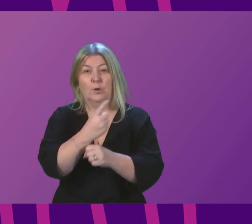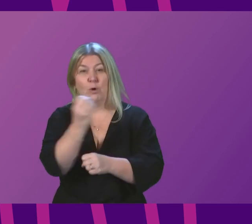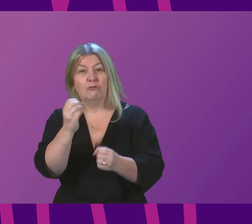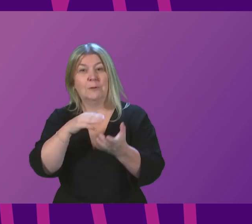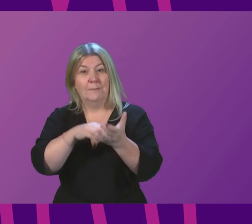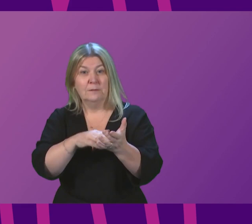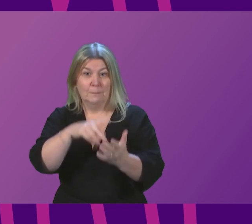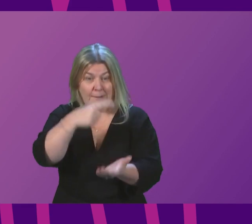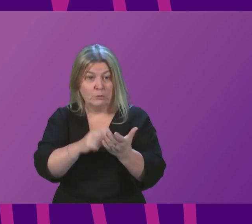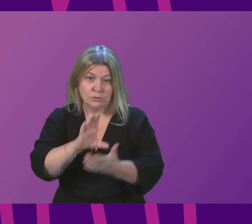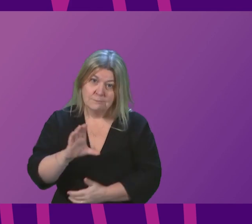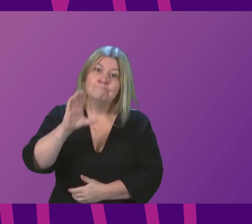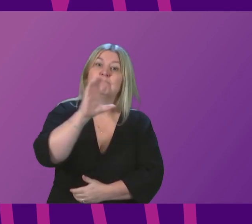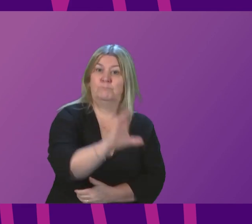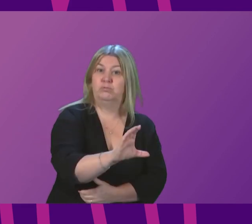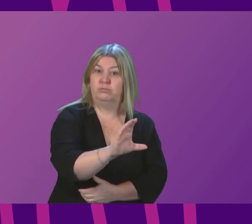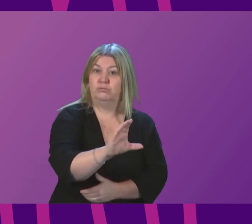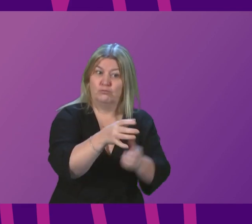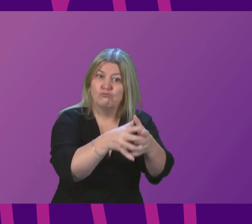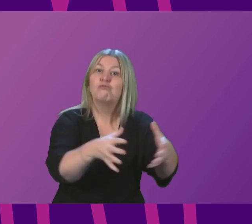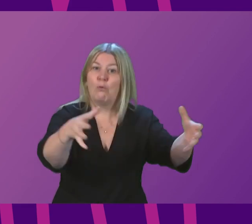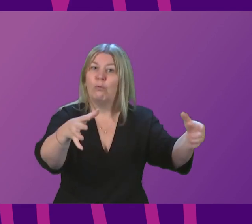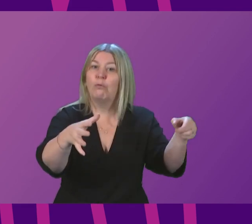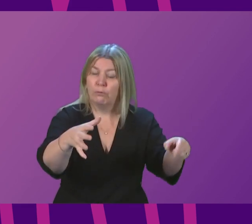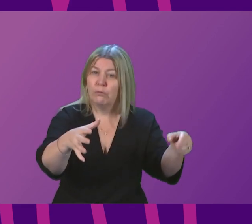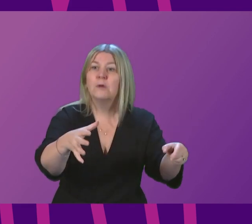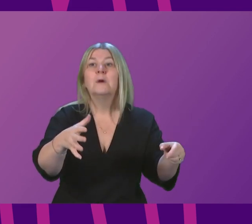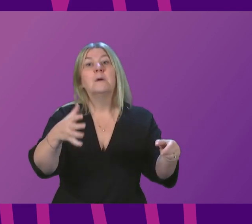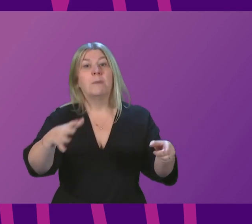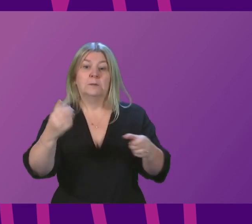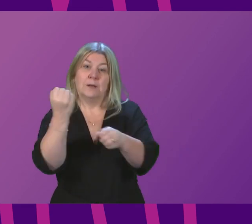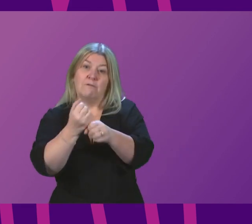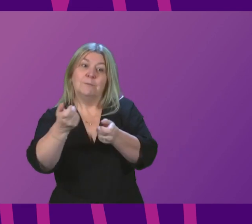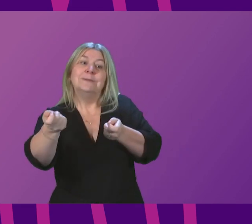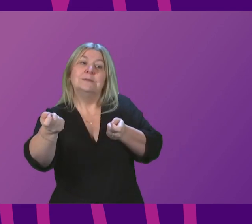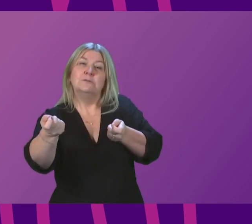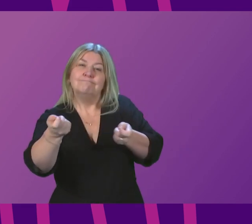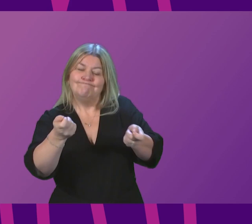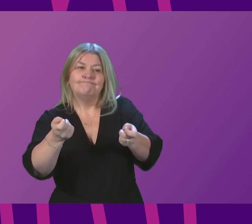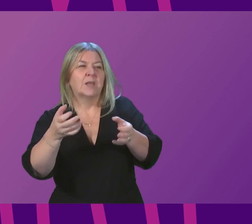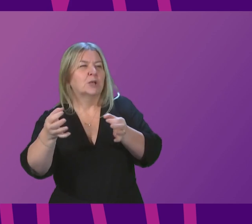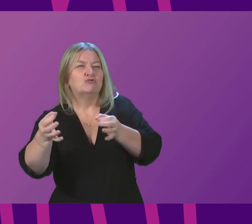That balance between local leadership and strategic direction from the Scottish Government is always one that we need to be careful to get right.